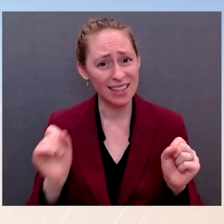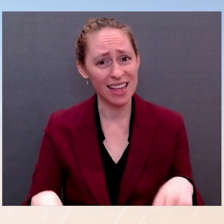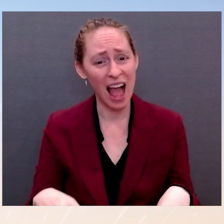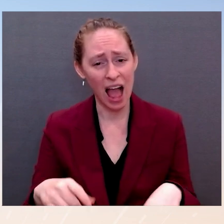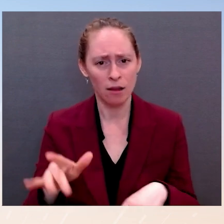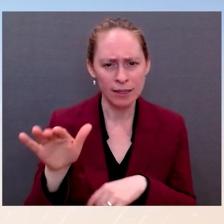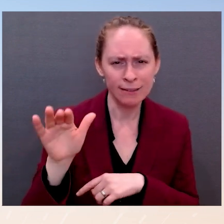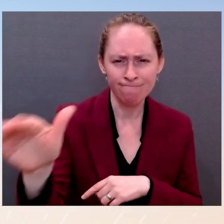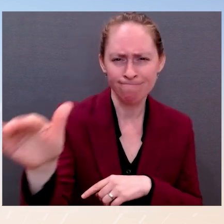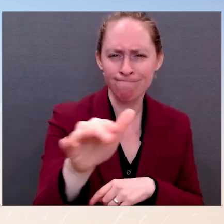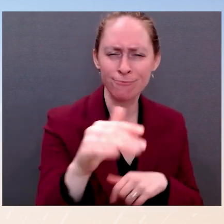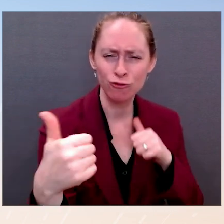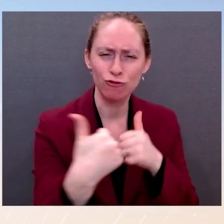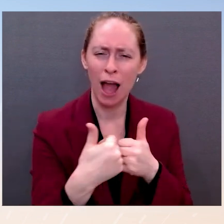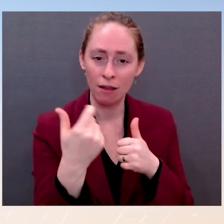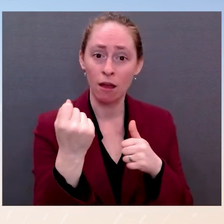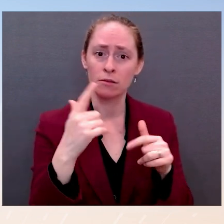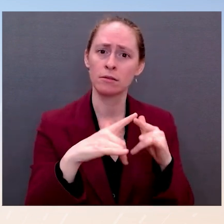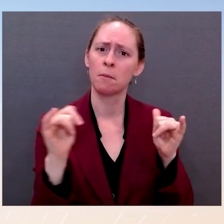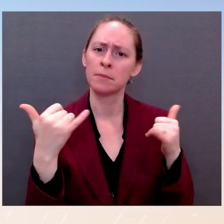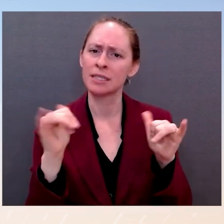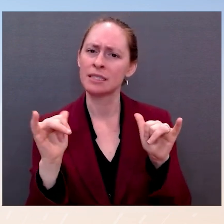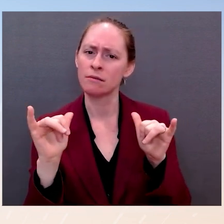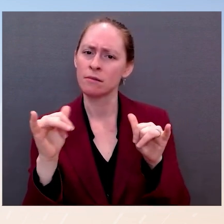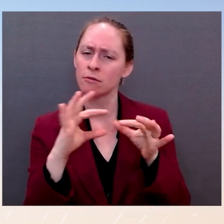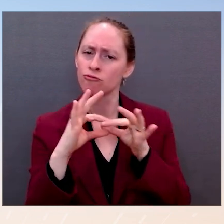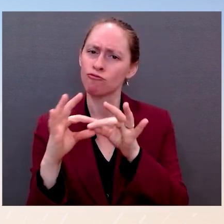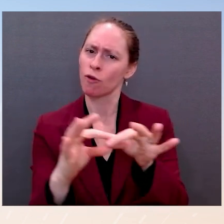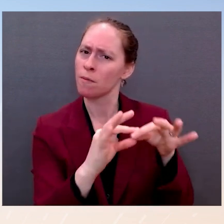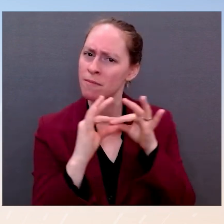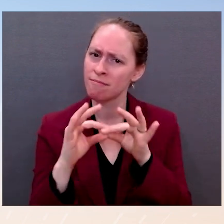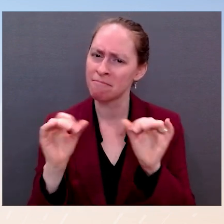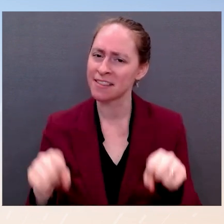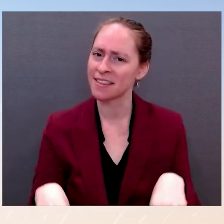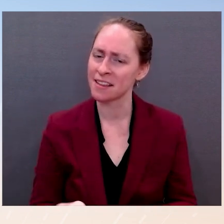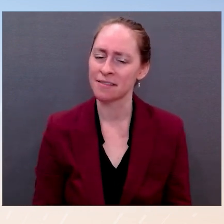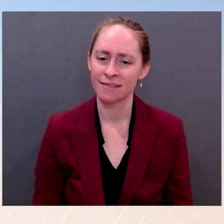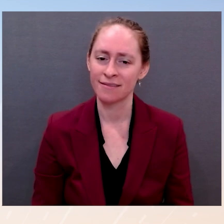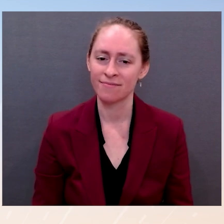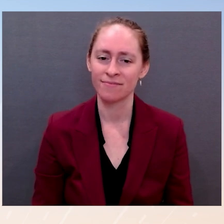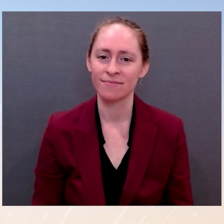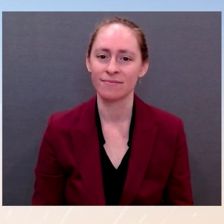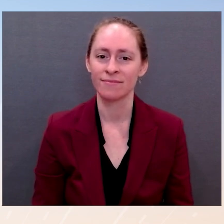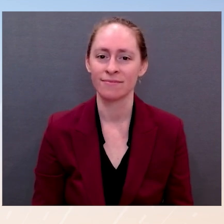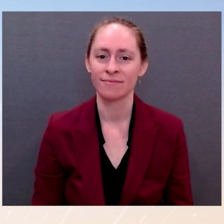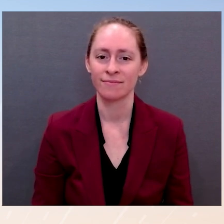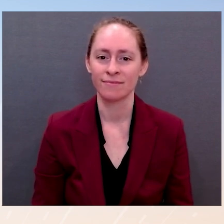but also to work and collaboration is necessary. It's going to take a team effort, you know,